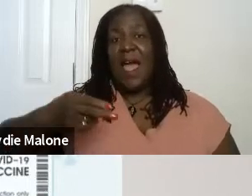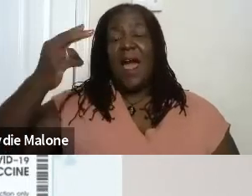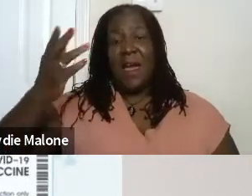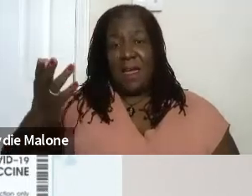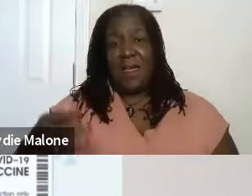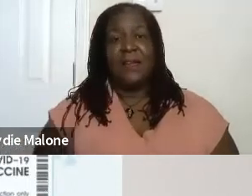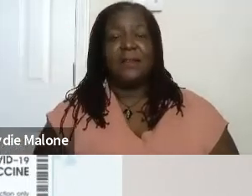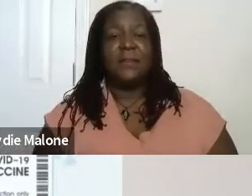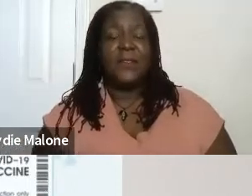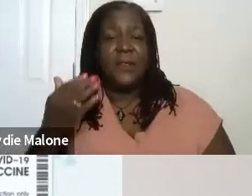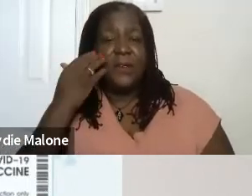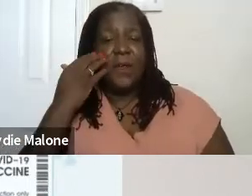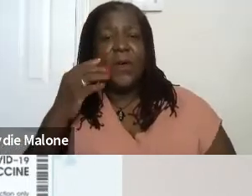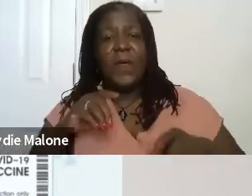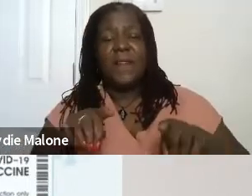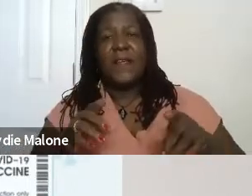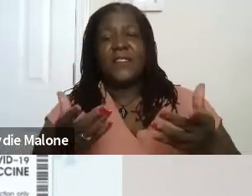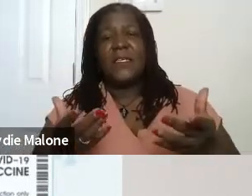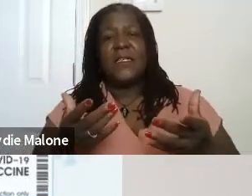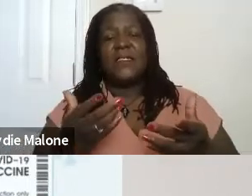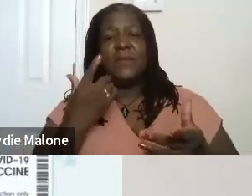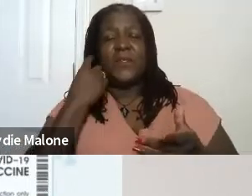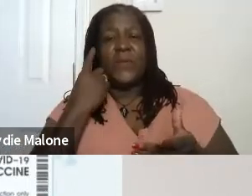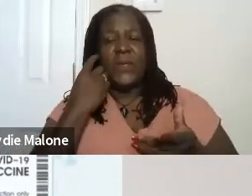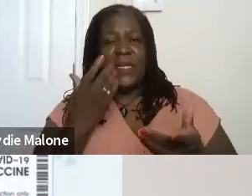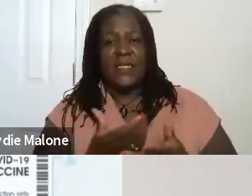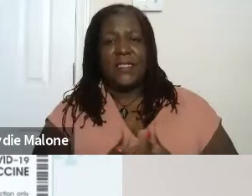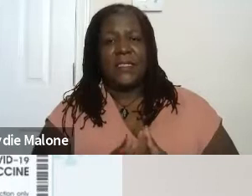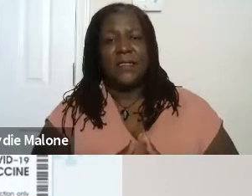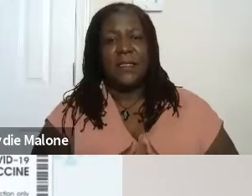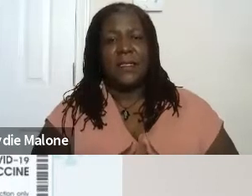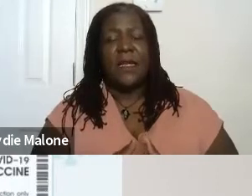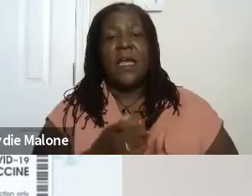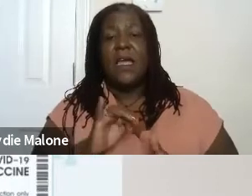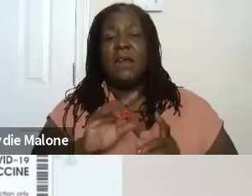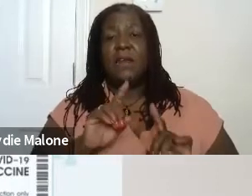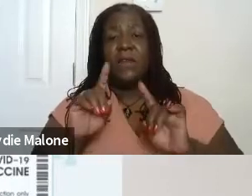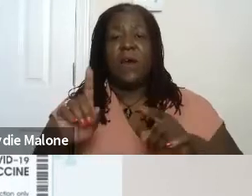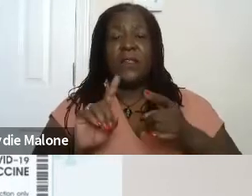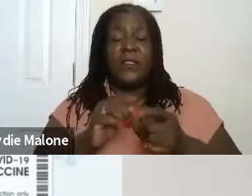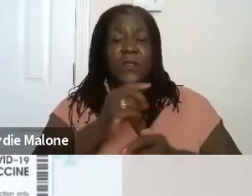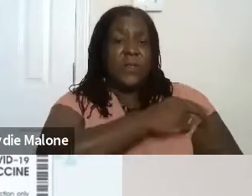in this latest surge the patients who have been in the hospital seriously ill have been